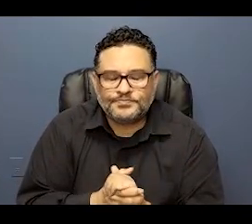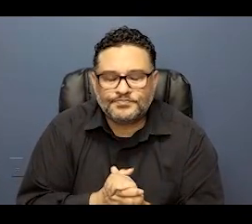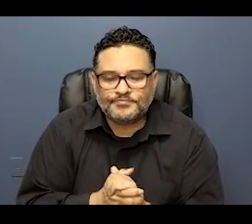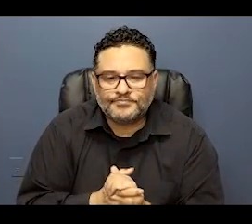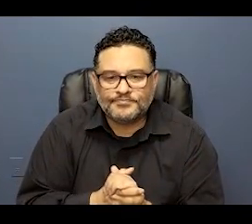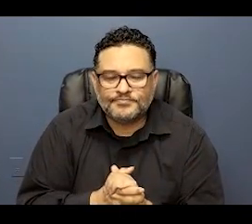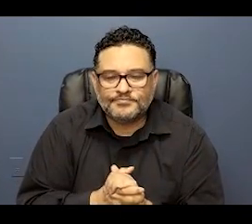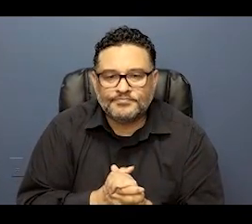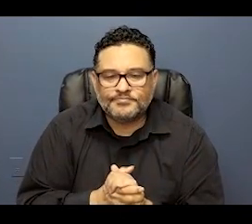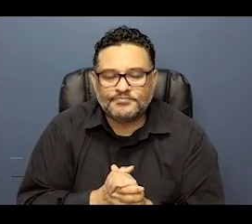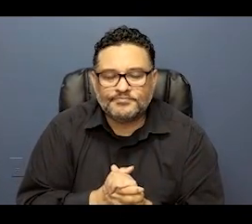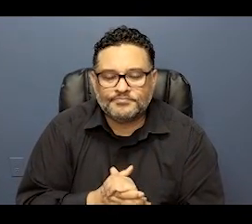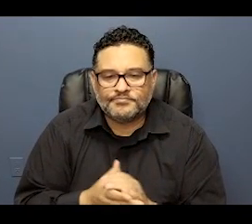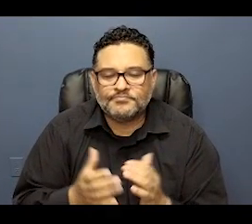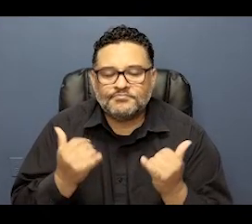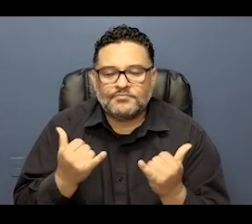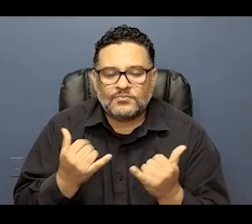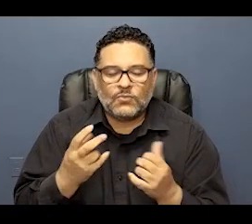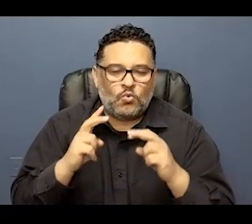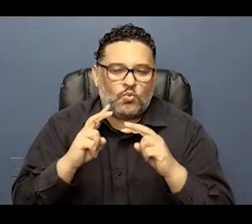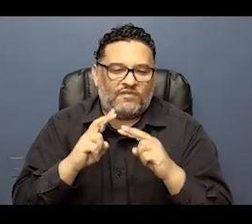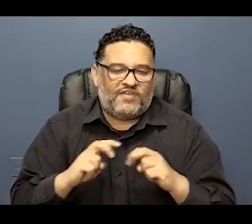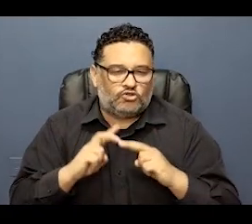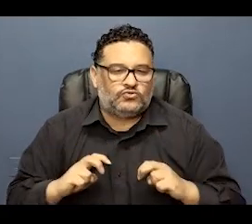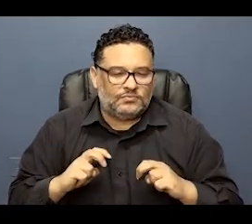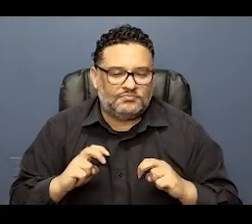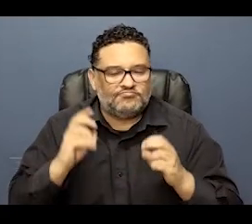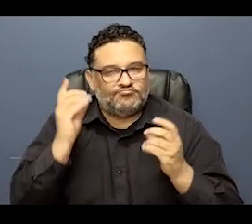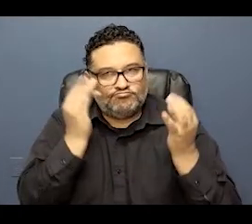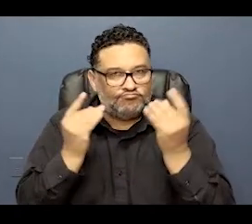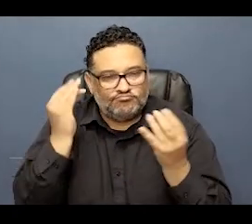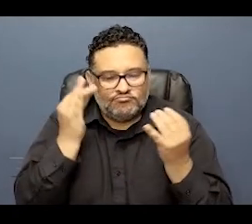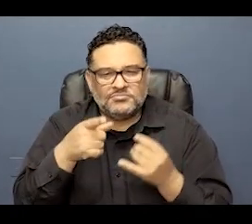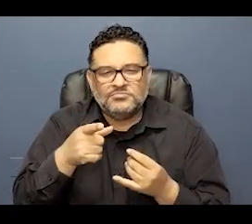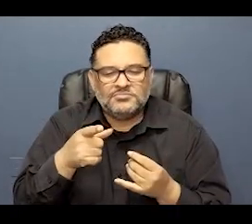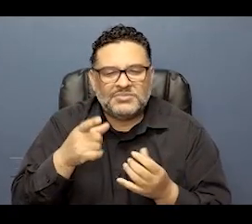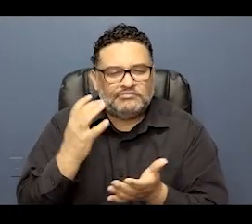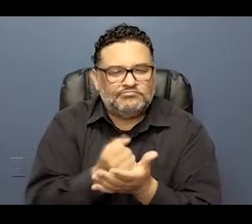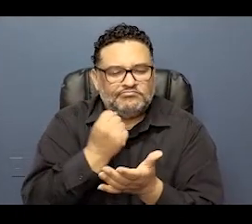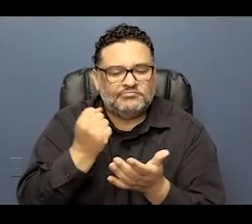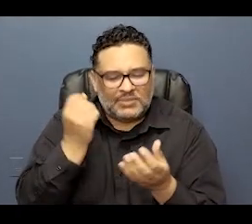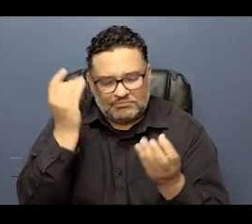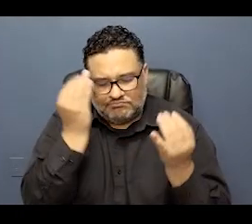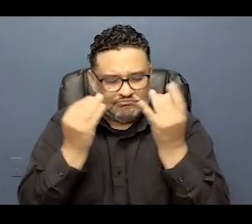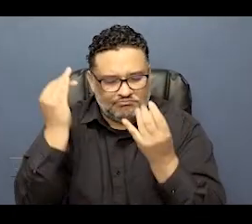Reflection Prompt: Take a moment to think about your current intake process. Are you